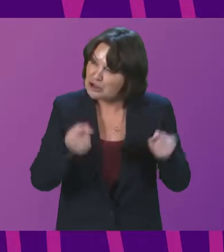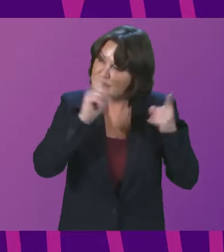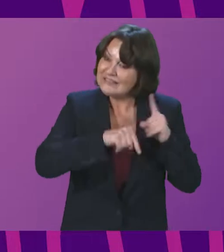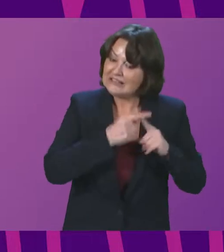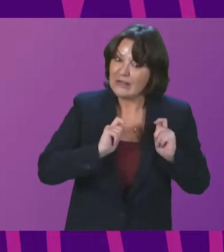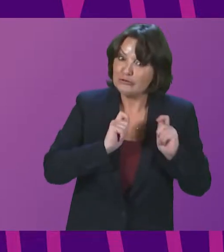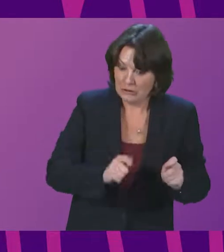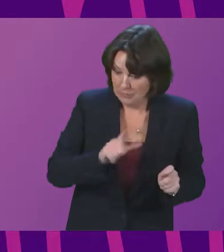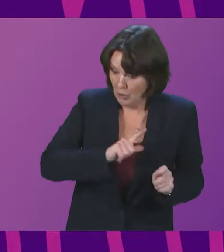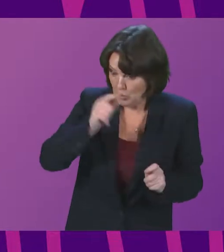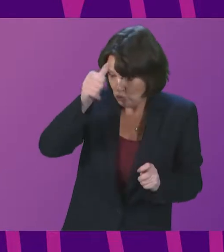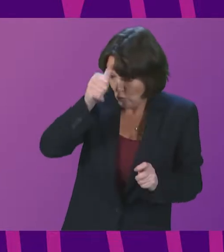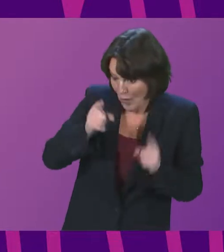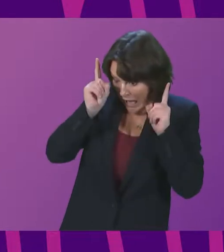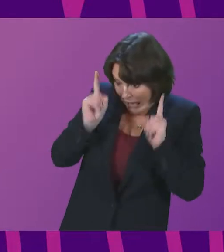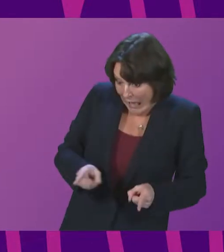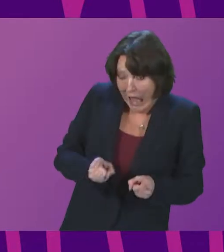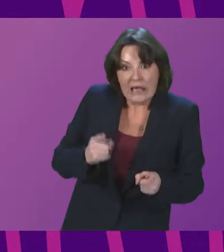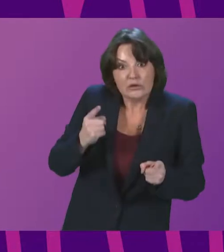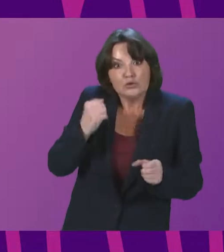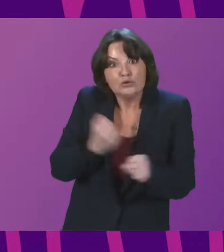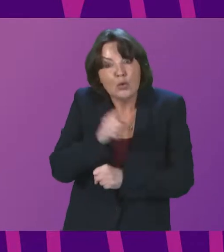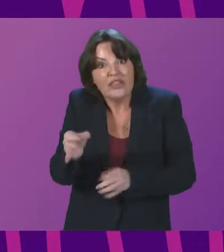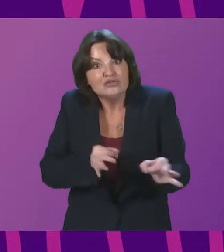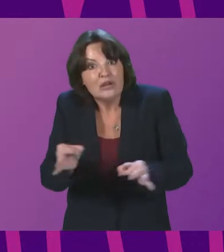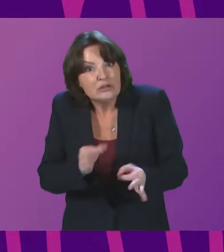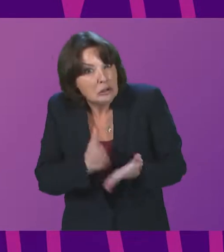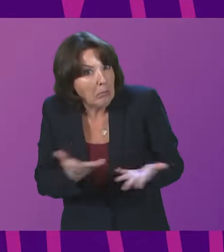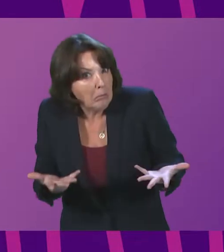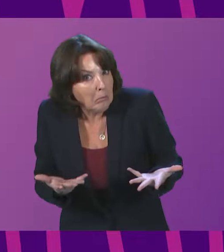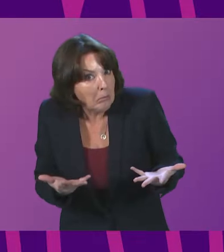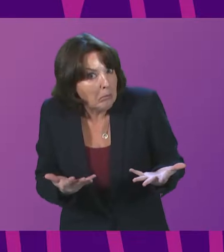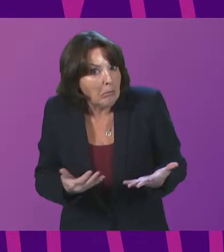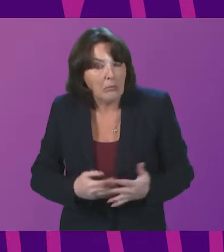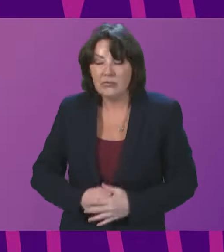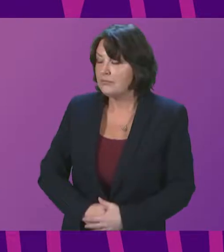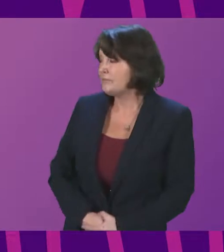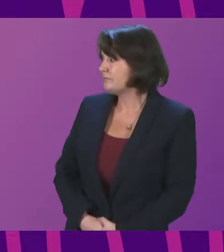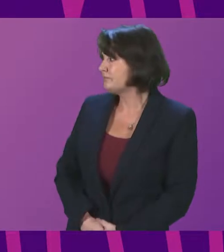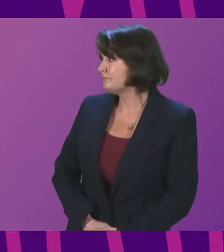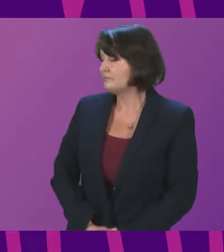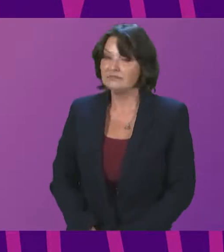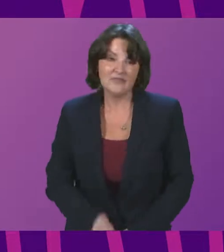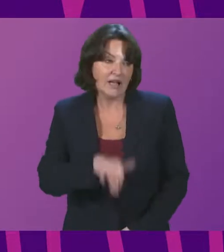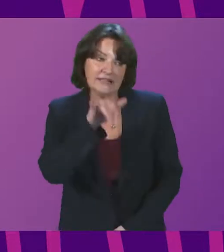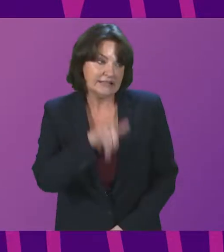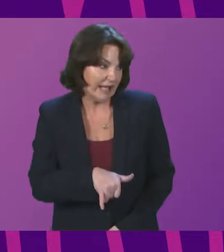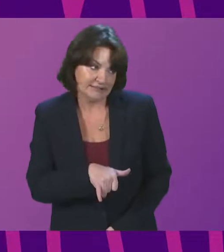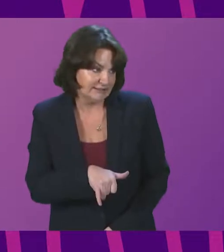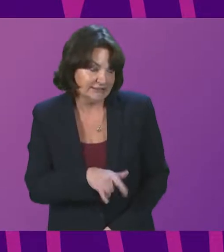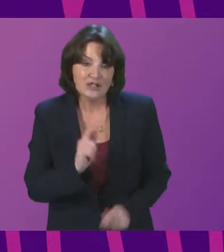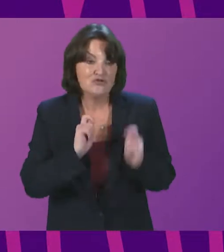Yes, it is a coincidence, and that is clear.